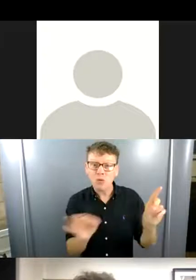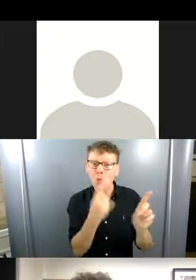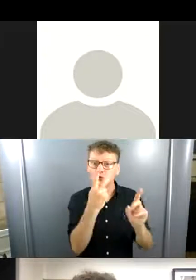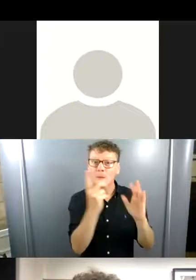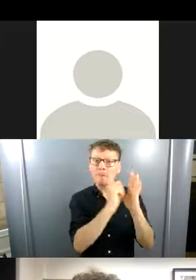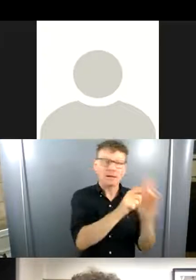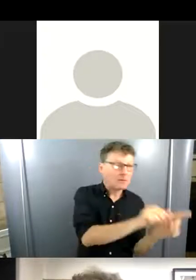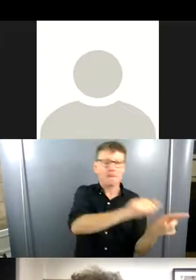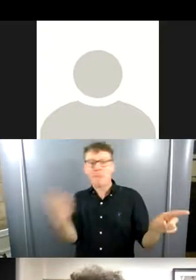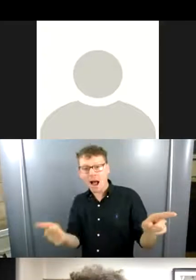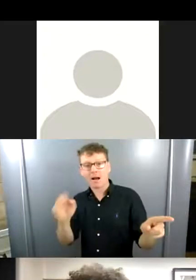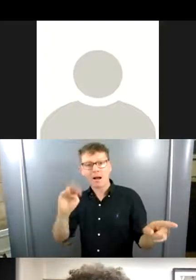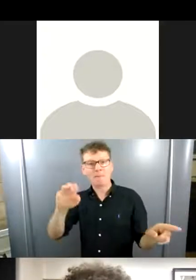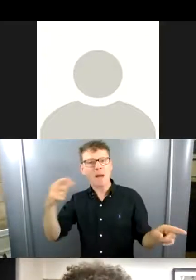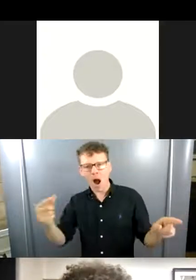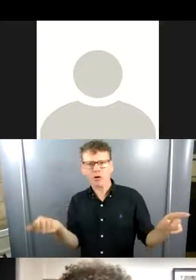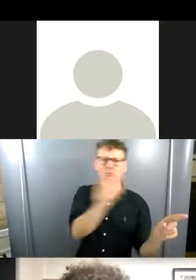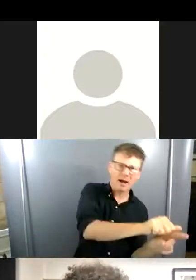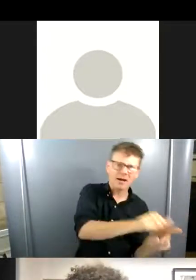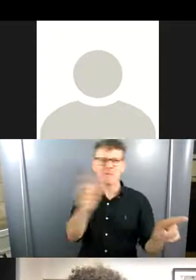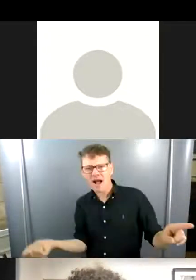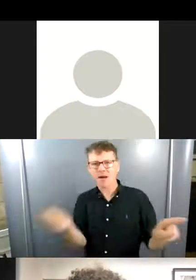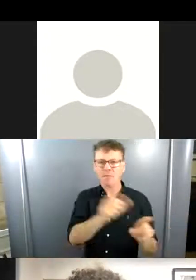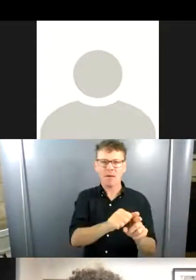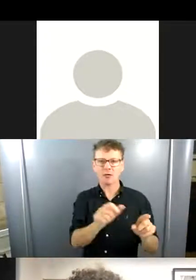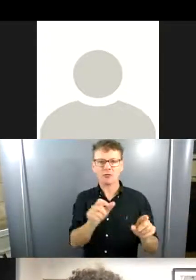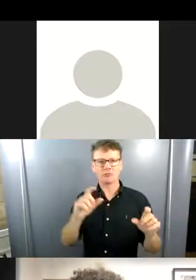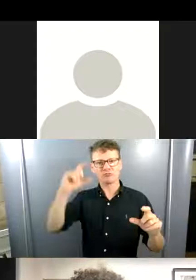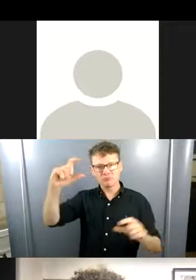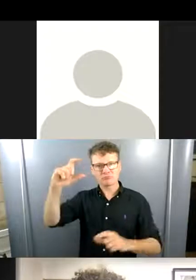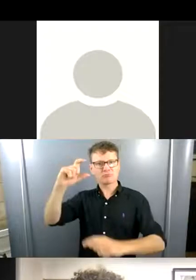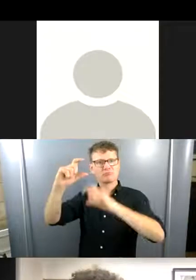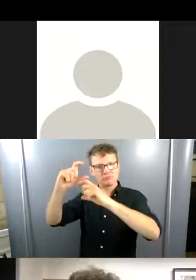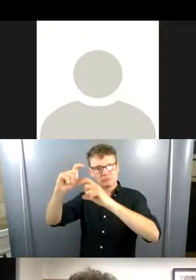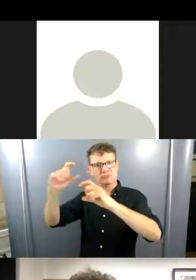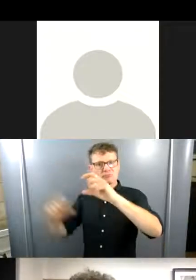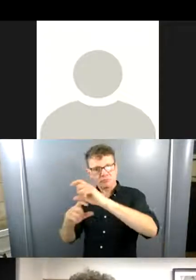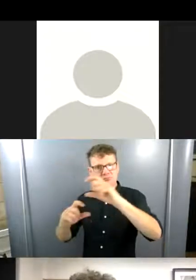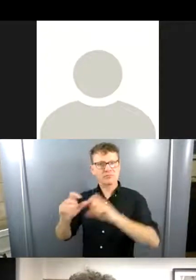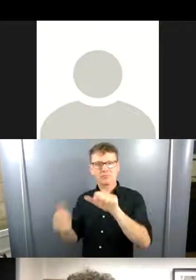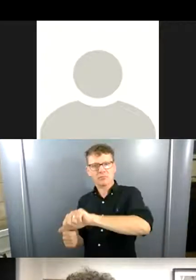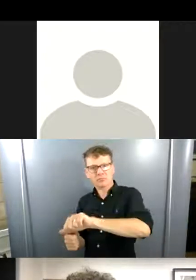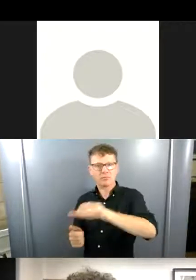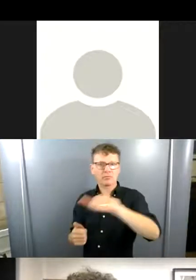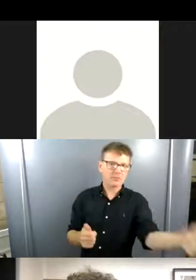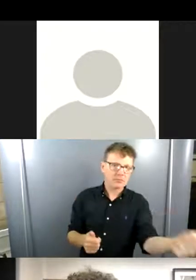the whole conversation so this made me think that although the receptive multilingual mode might be